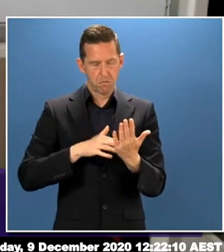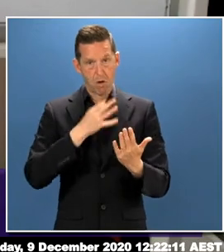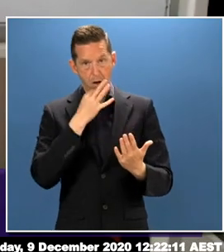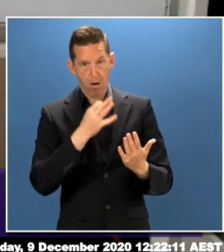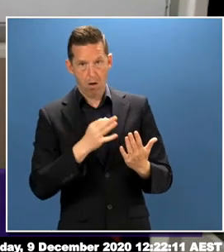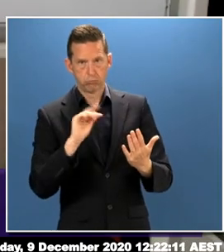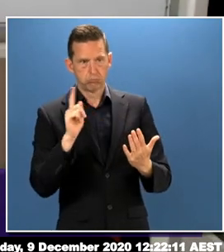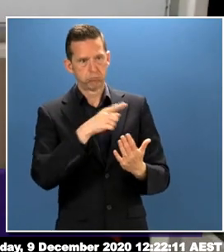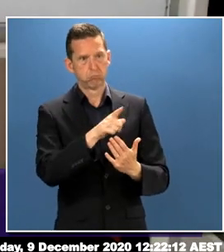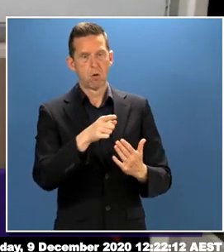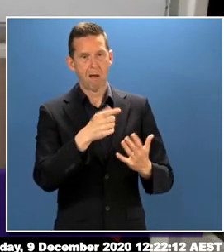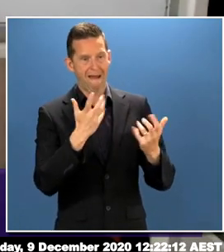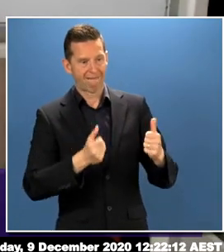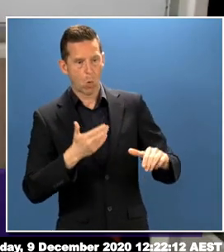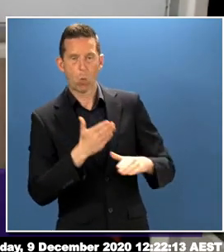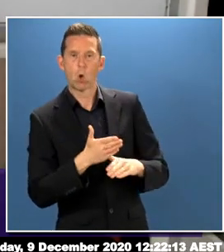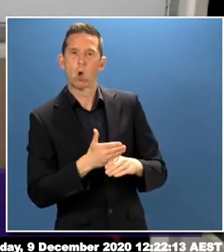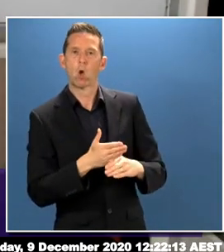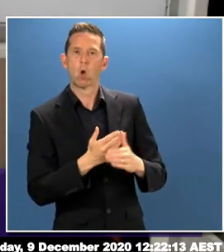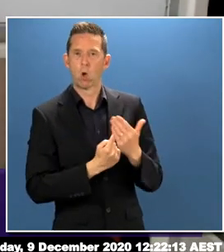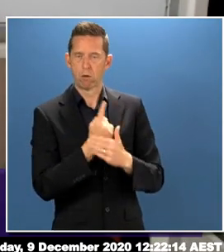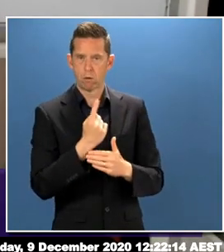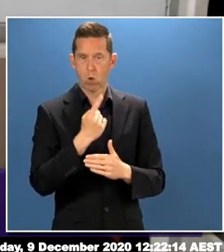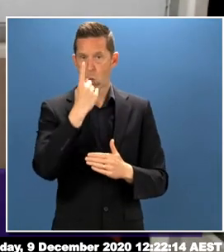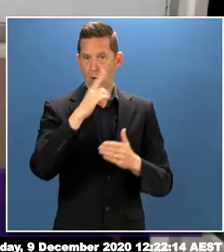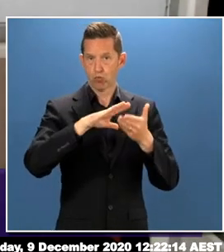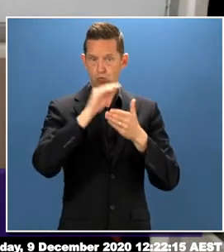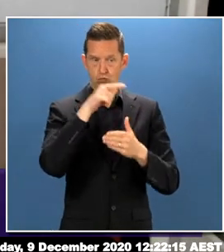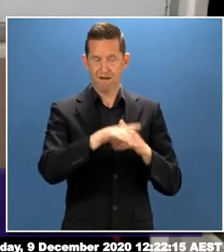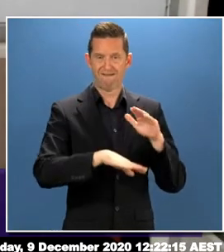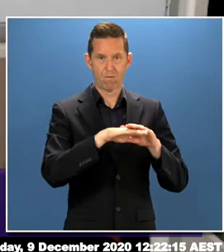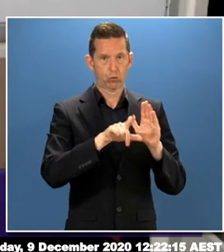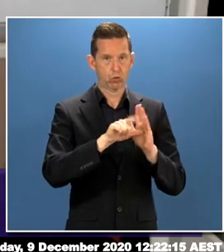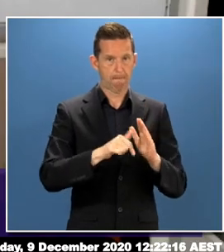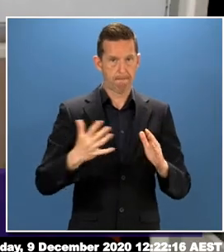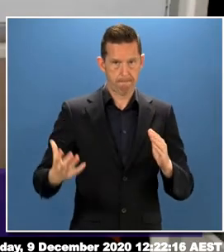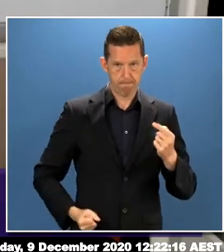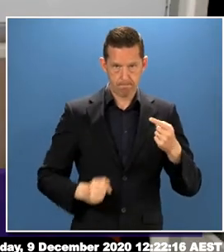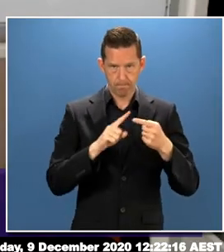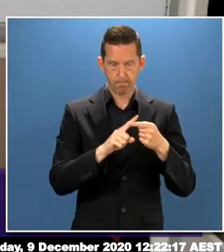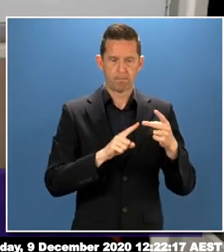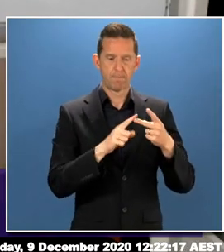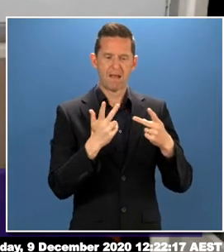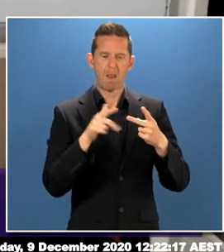they were working at the time. And so one of the students was in full-time wages, one on supported wages,